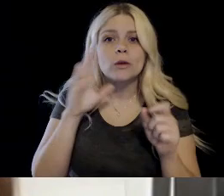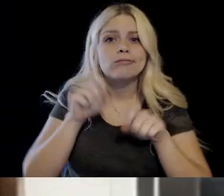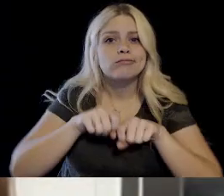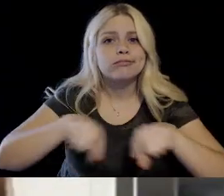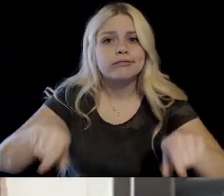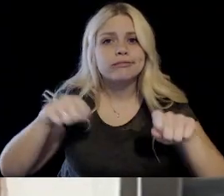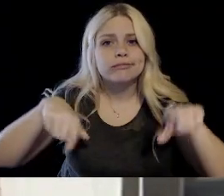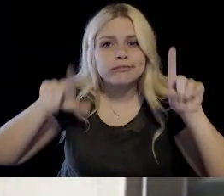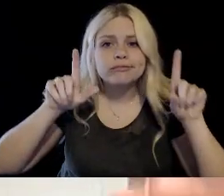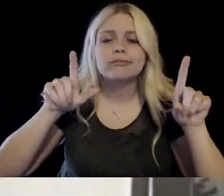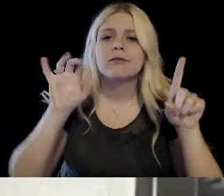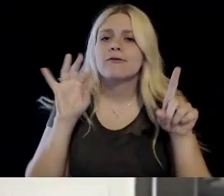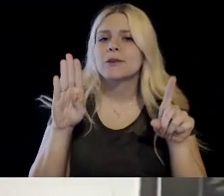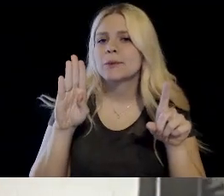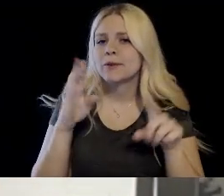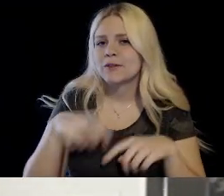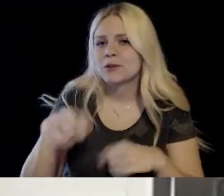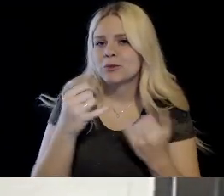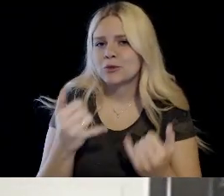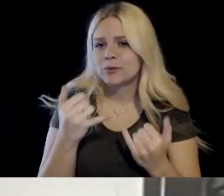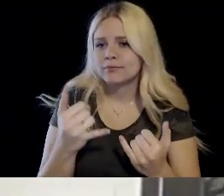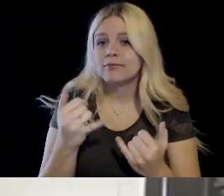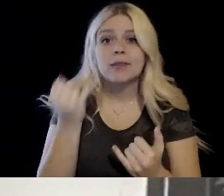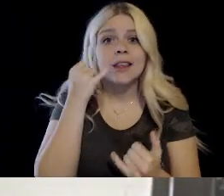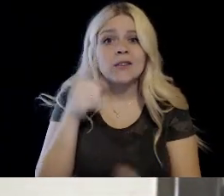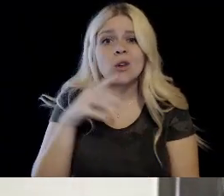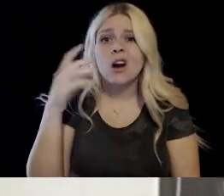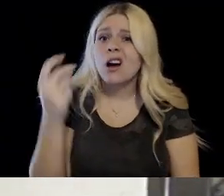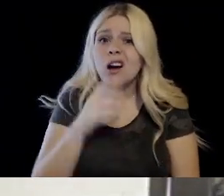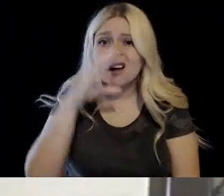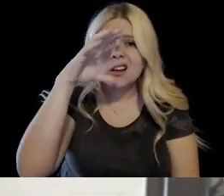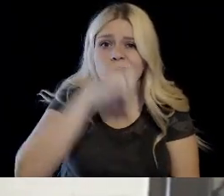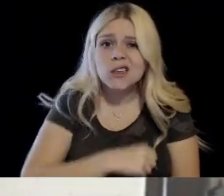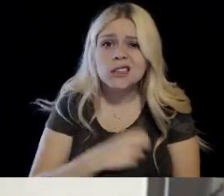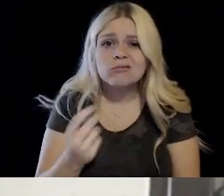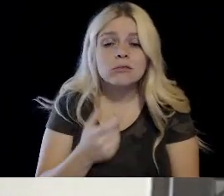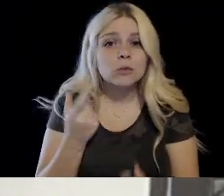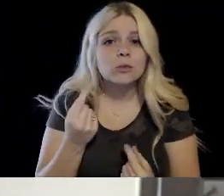a Facebook field trip, they live here on Facebook forever. You can also go to our YouTube channel